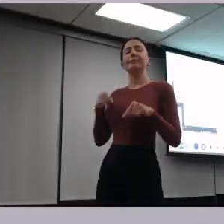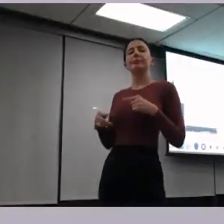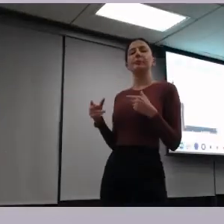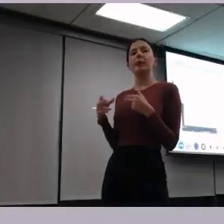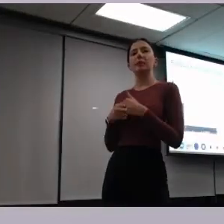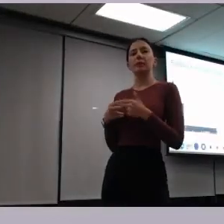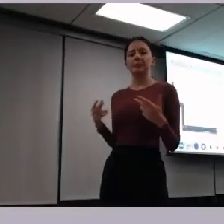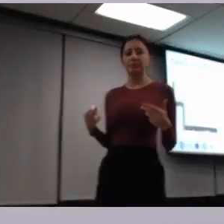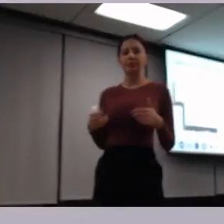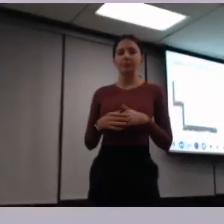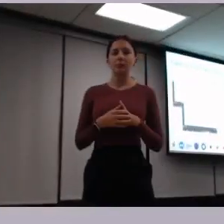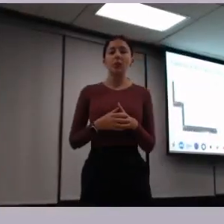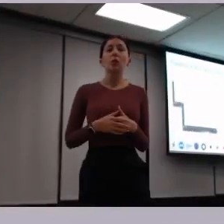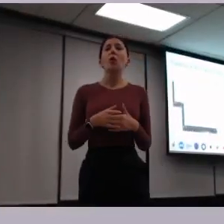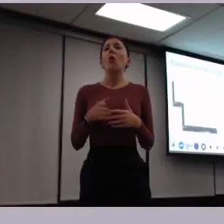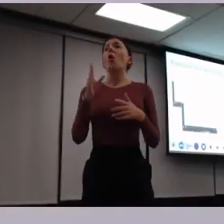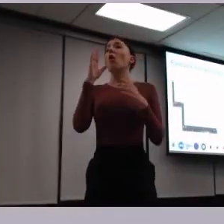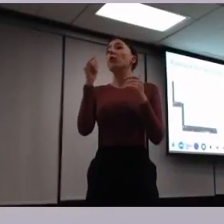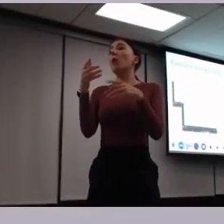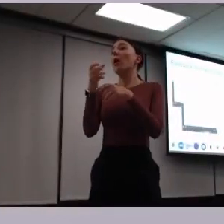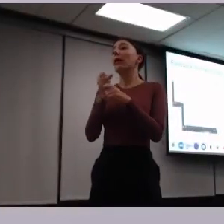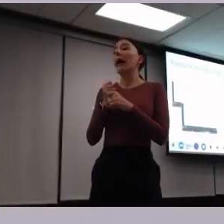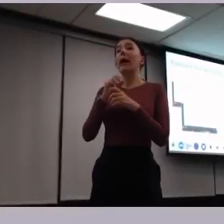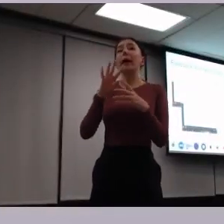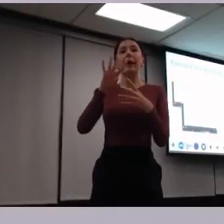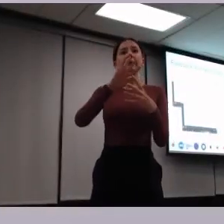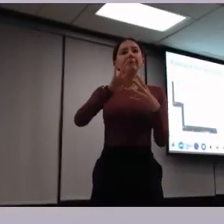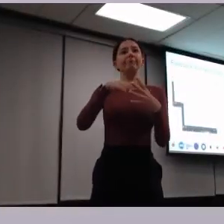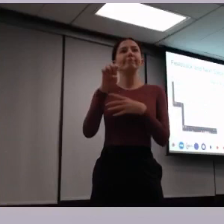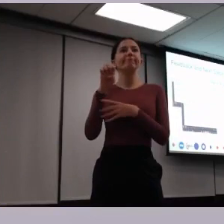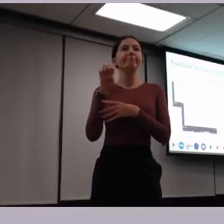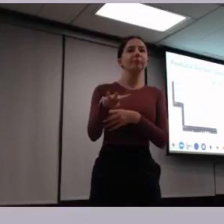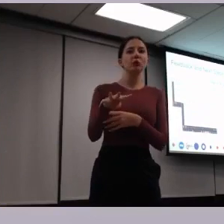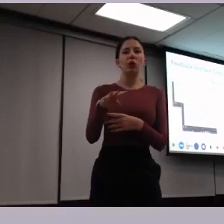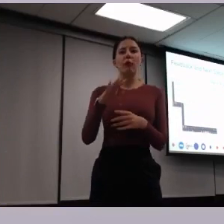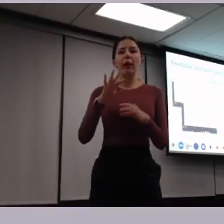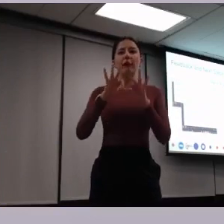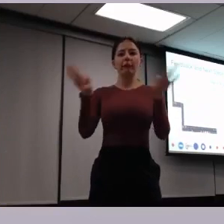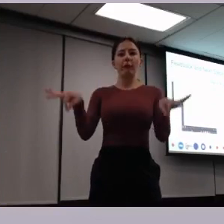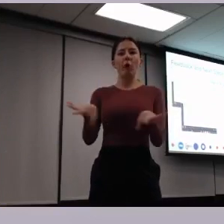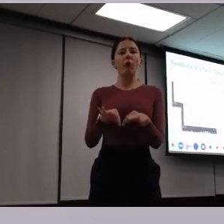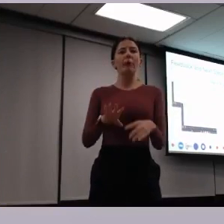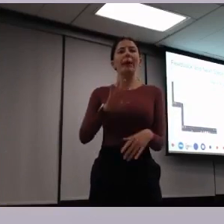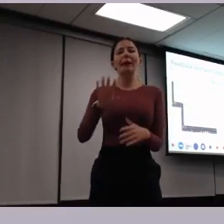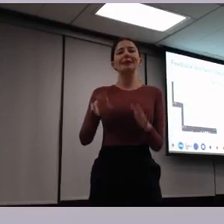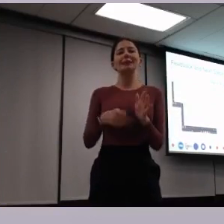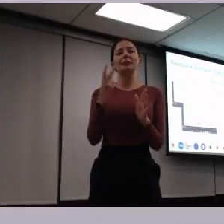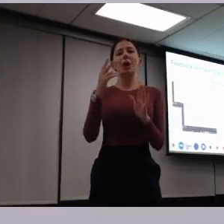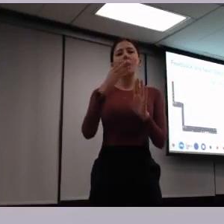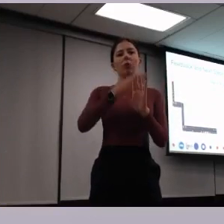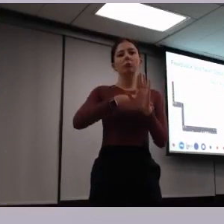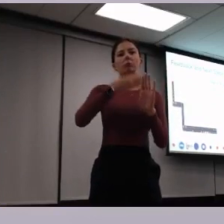grab a survey form when you came in. It's double sided. This is going to provide you an option to provide